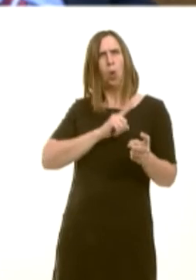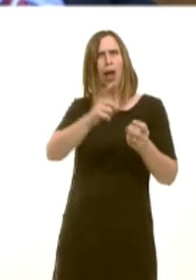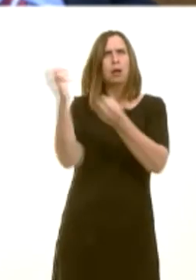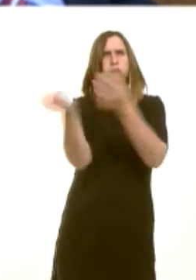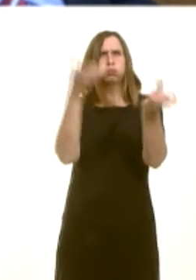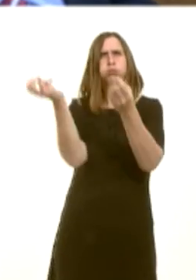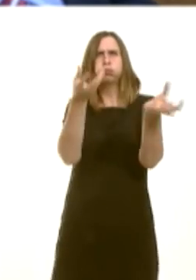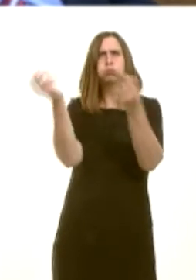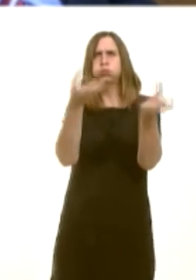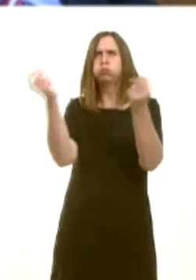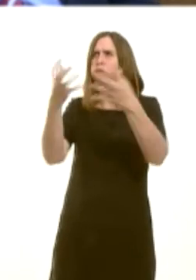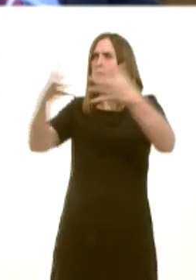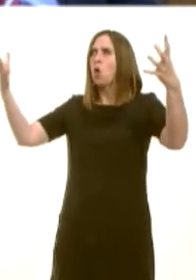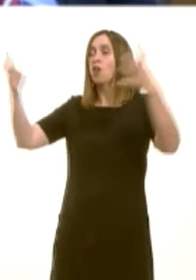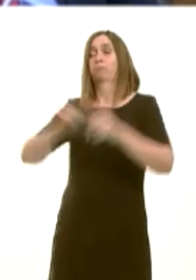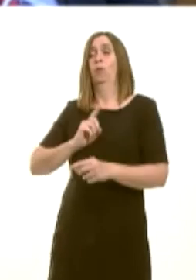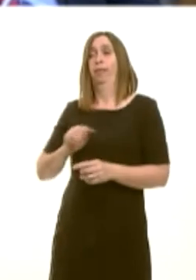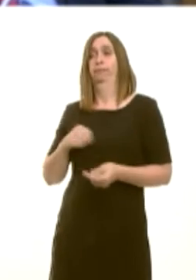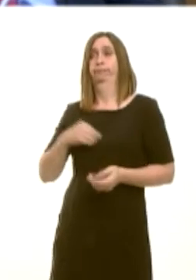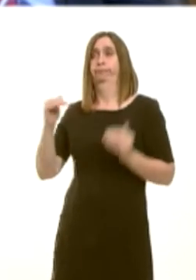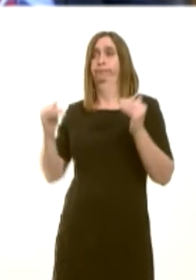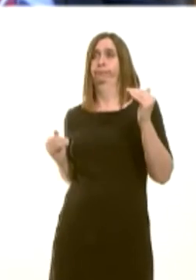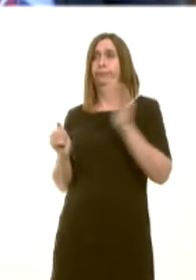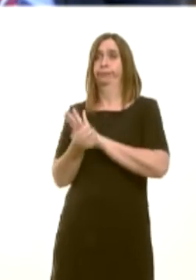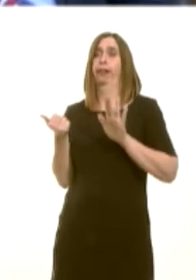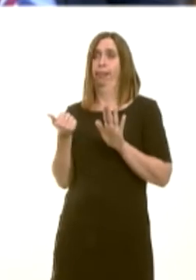we are looking to put right. But, in terms of the specific issue that she actually raised,